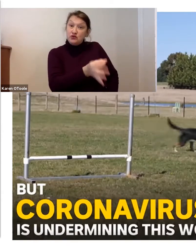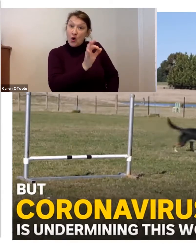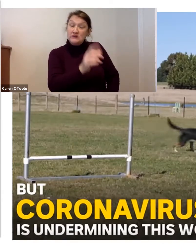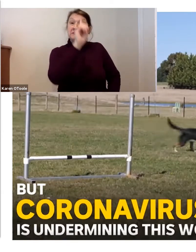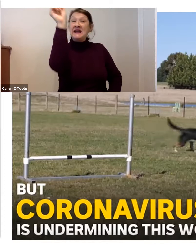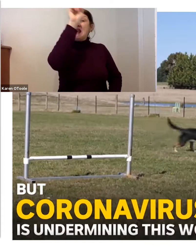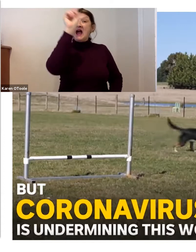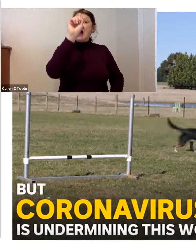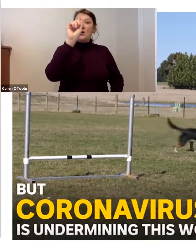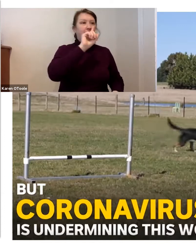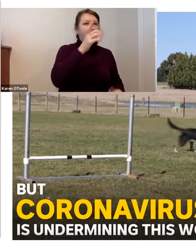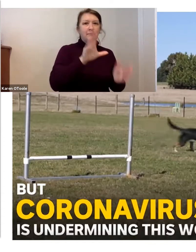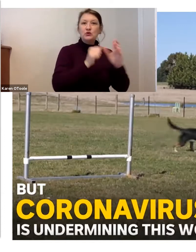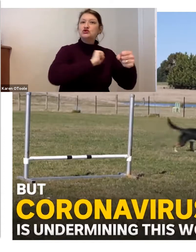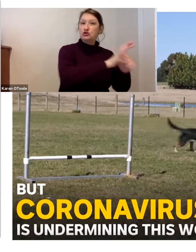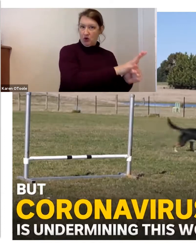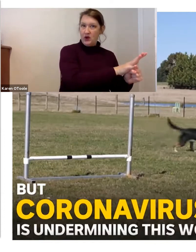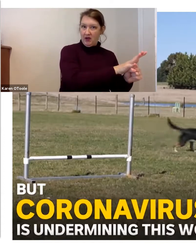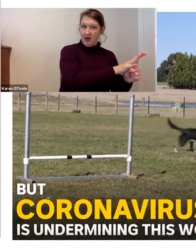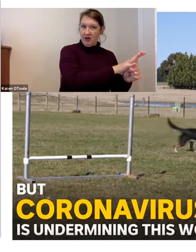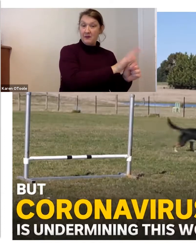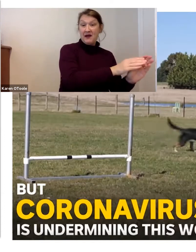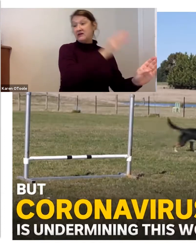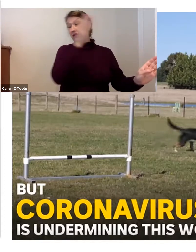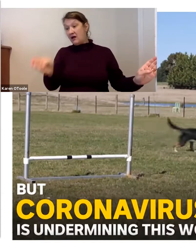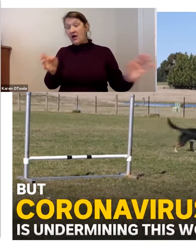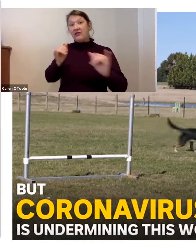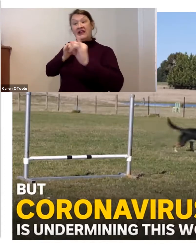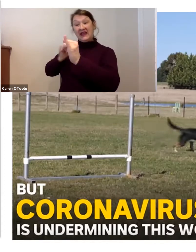Then during the interview they have an exact quote of what he's saying.